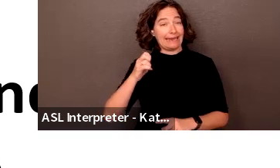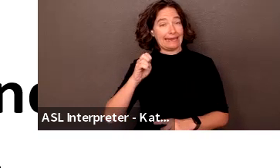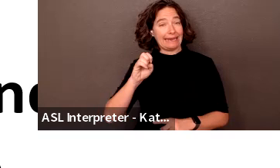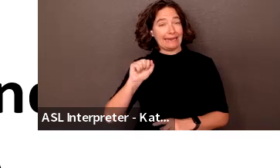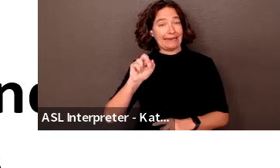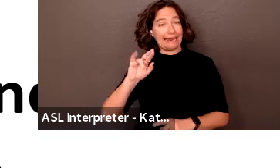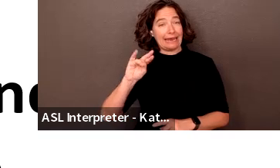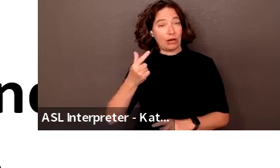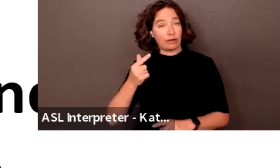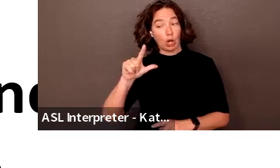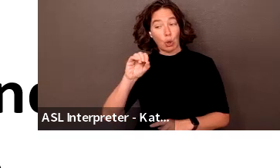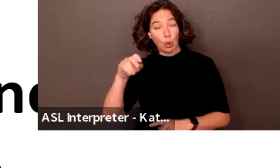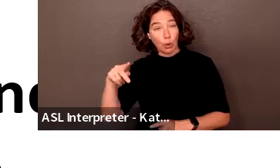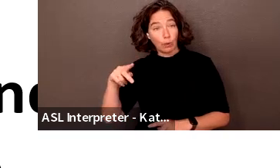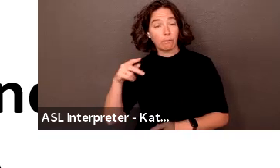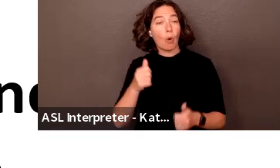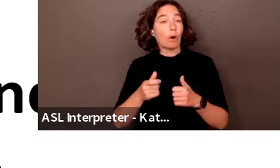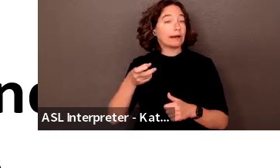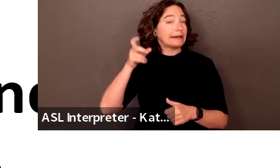clarity and volume. You want to always use the microphone